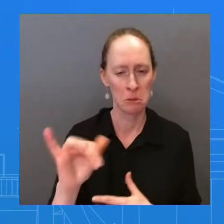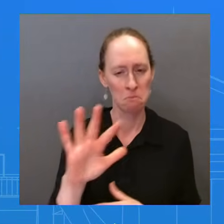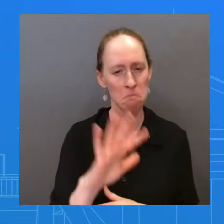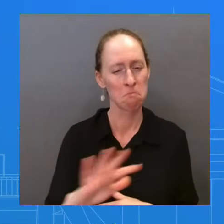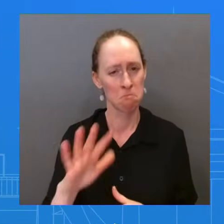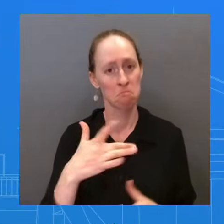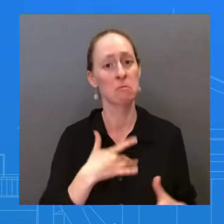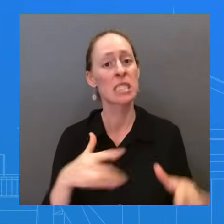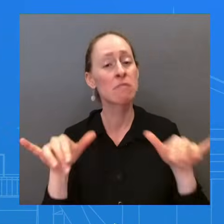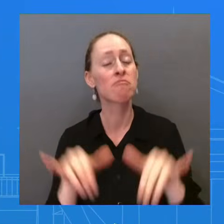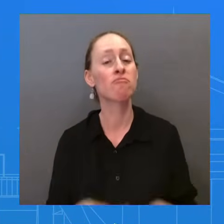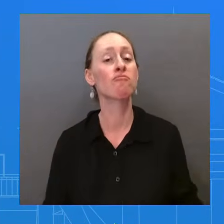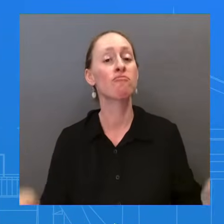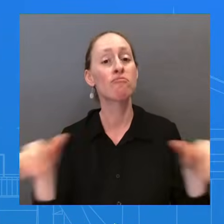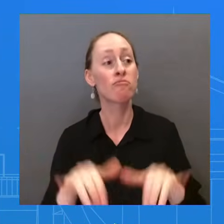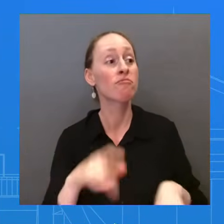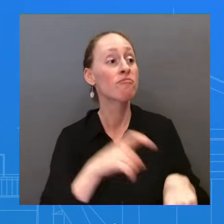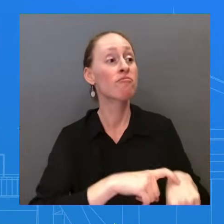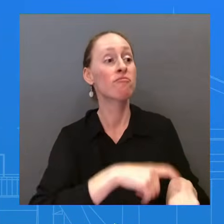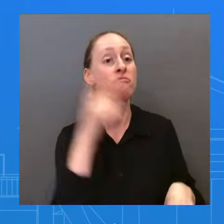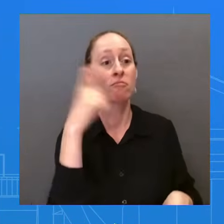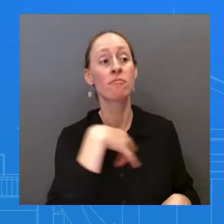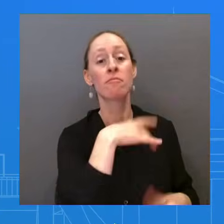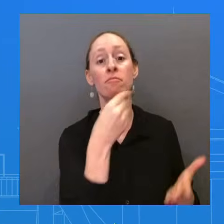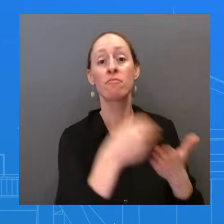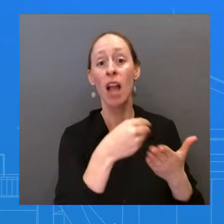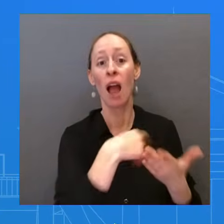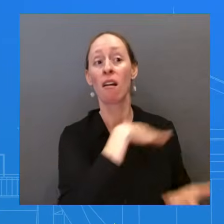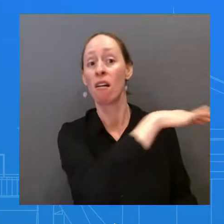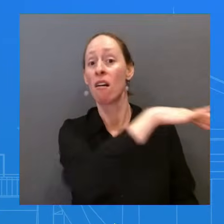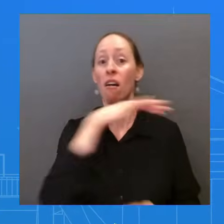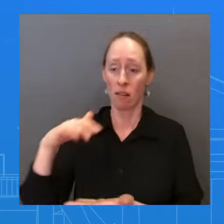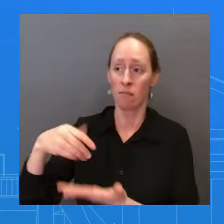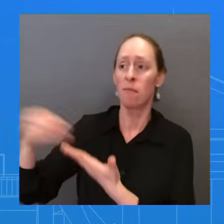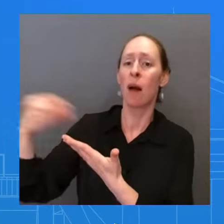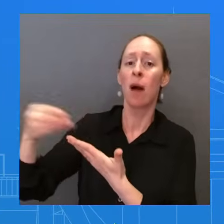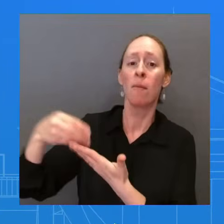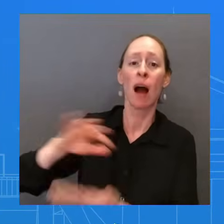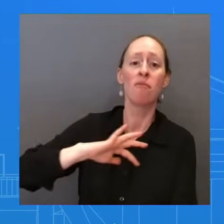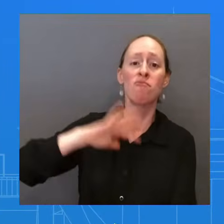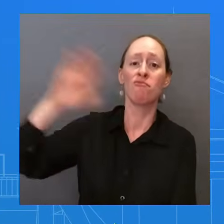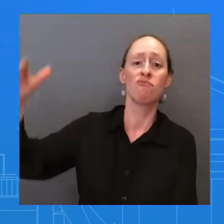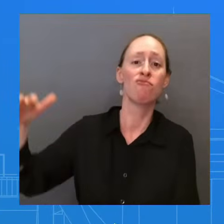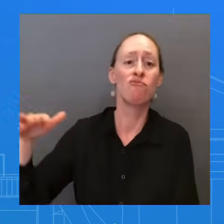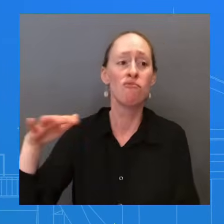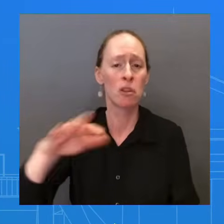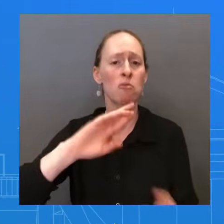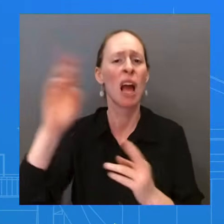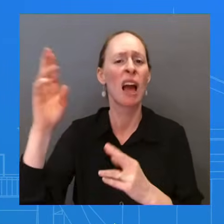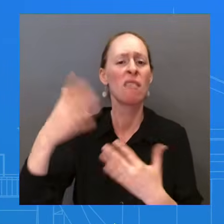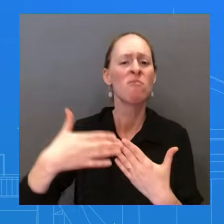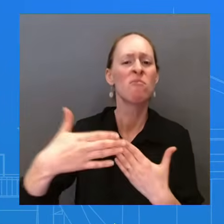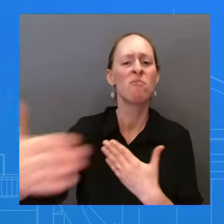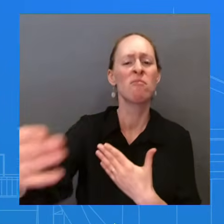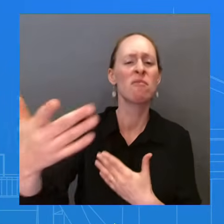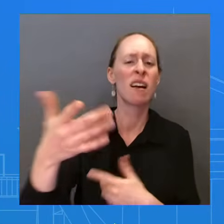based on the funding we have available to us throughout the rest of this fiscal year. So when would we go back to Congress